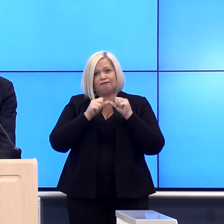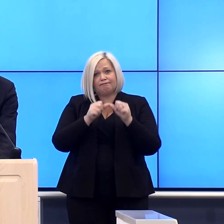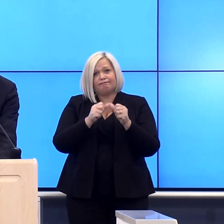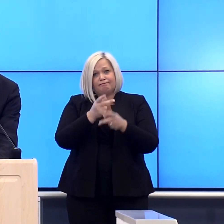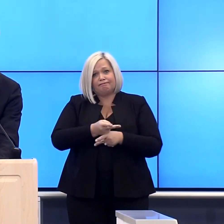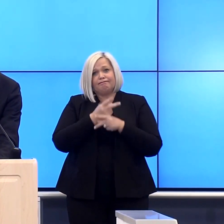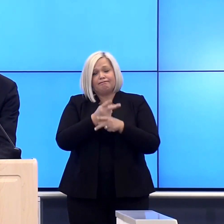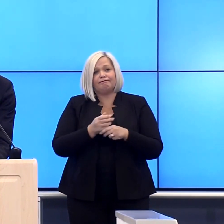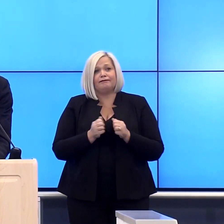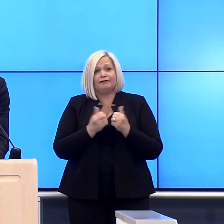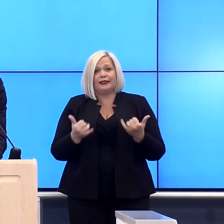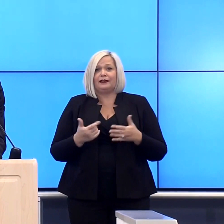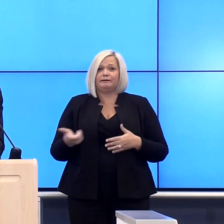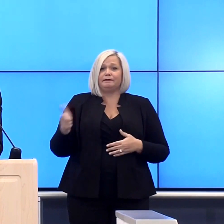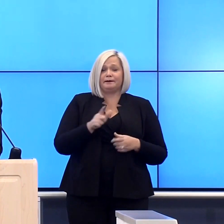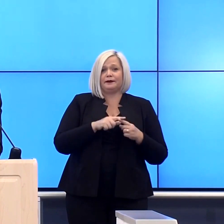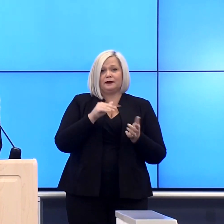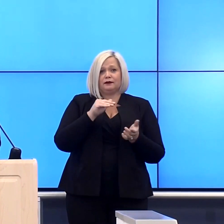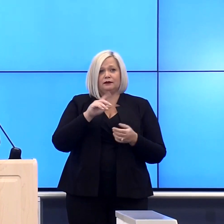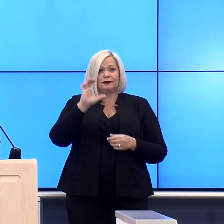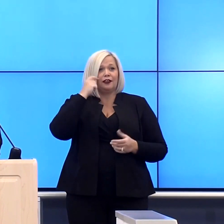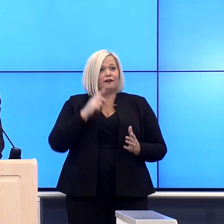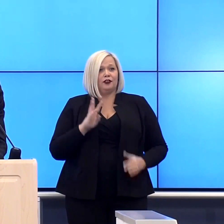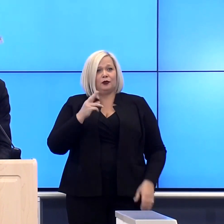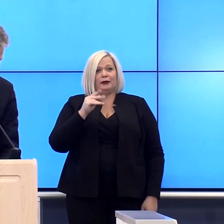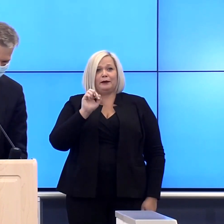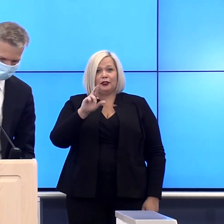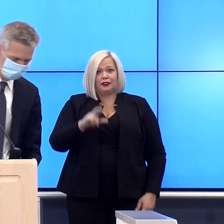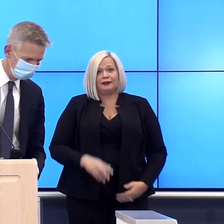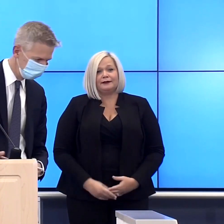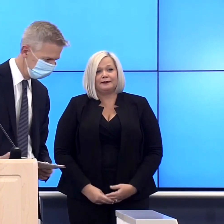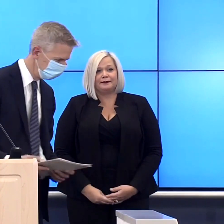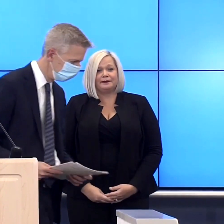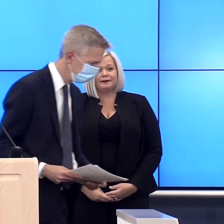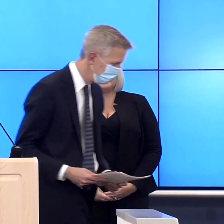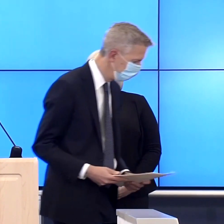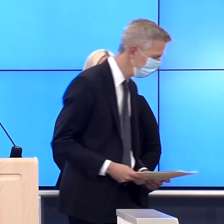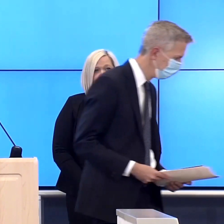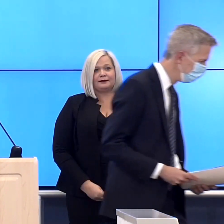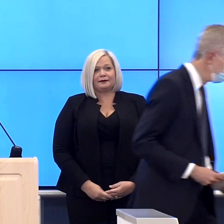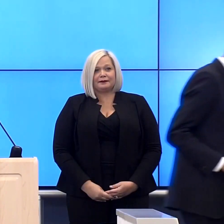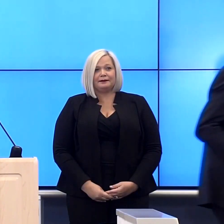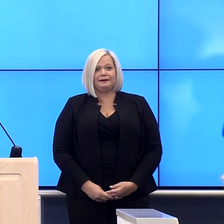RULES, HONOR SACRED HUMAN LIFE, AND BE HEROES YOURSELVES. AND BE HEROES YOURSELVES. WITH THAT, I WILL TURN IT BACK